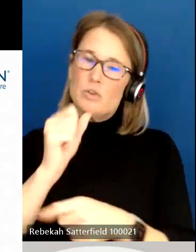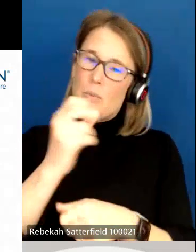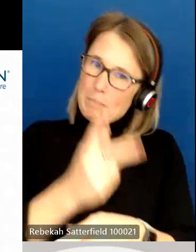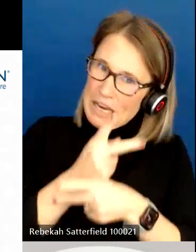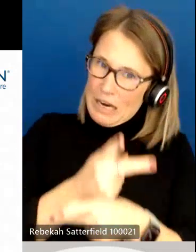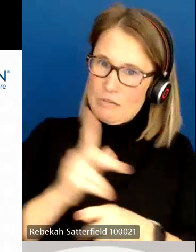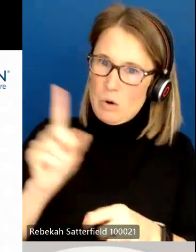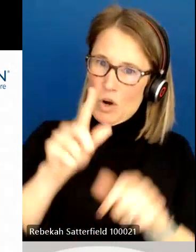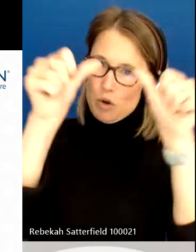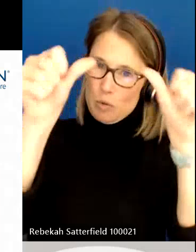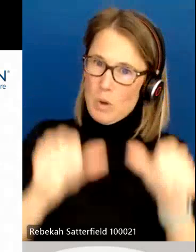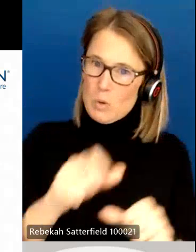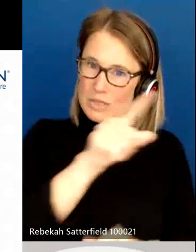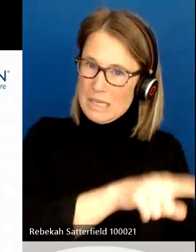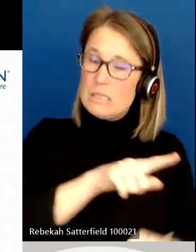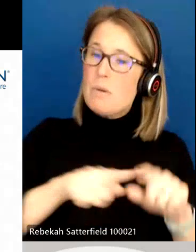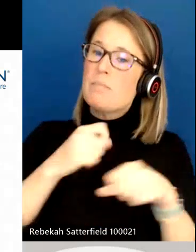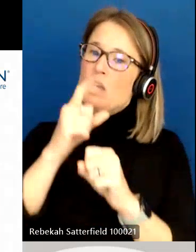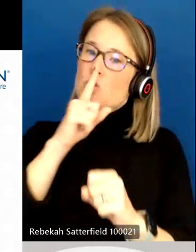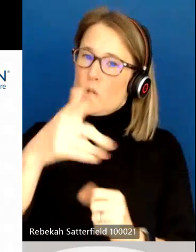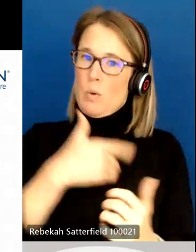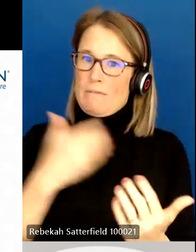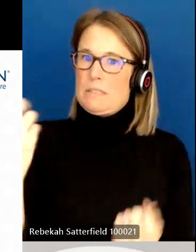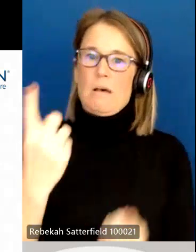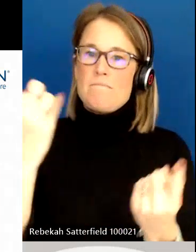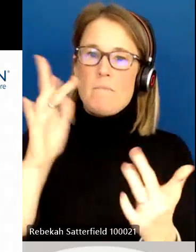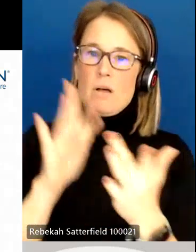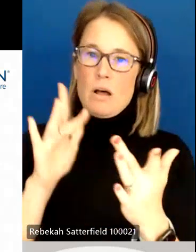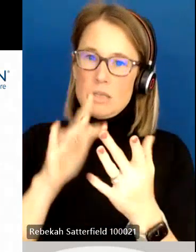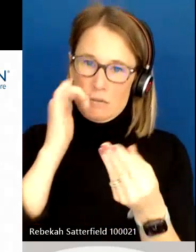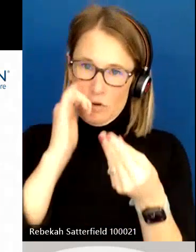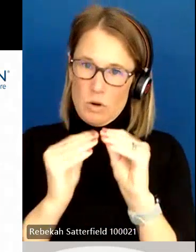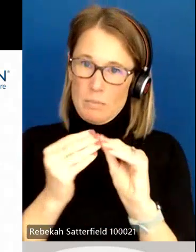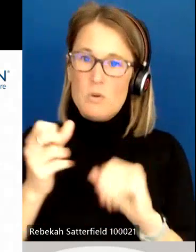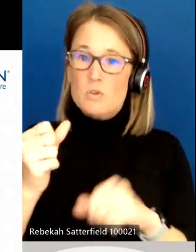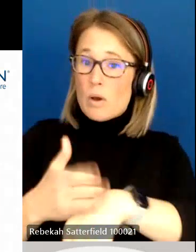you have a contact phone number so to improve this process you know what I would recommend